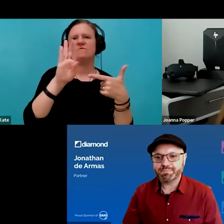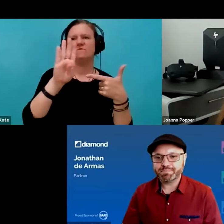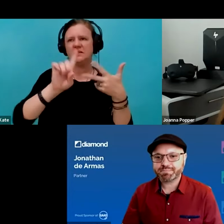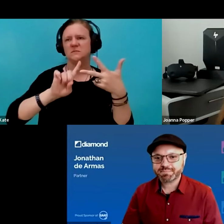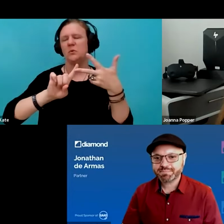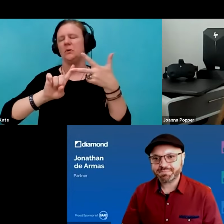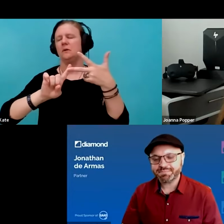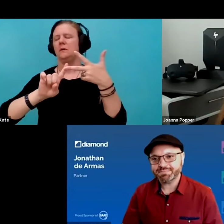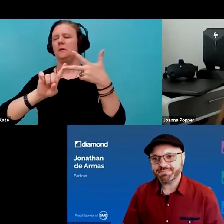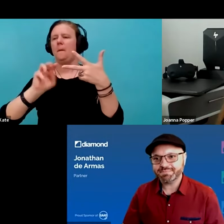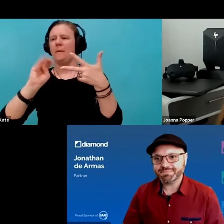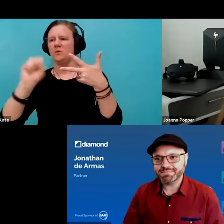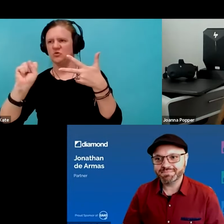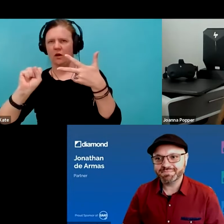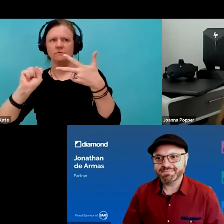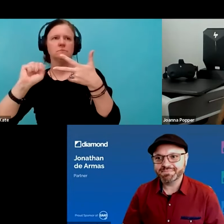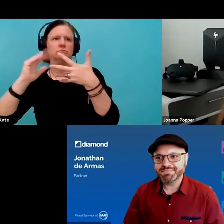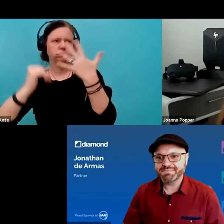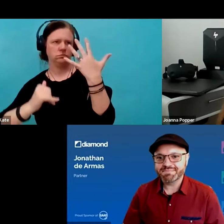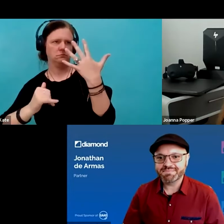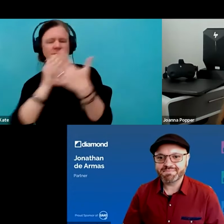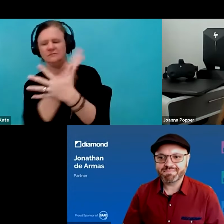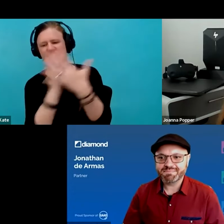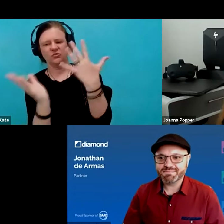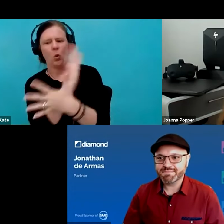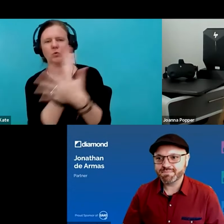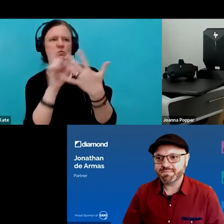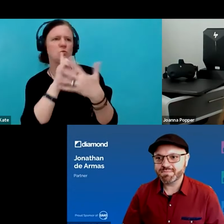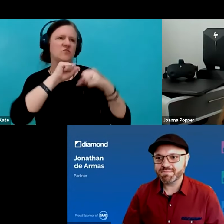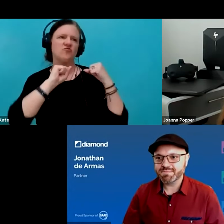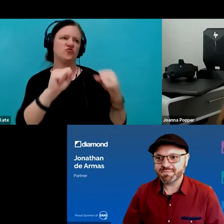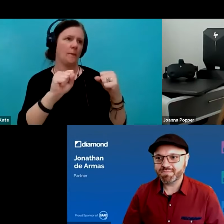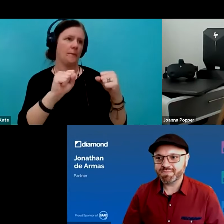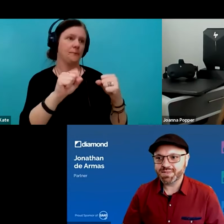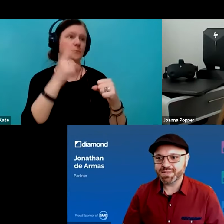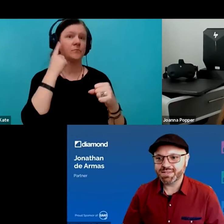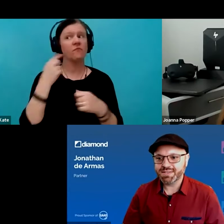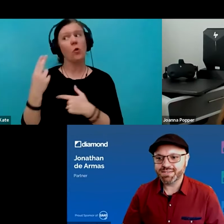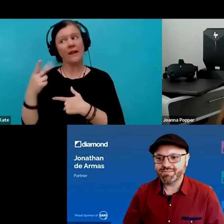Chadwick Turner: There will be other companies that show up. But those are going to be some of the strongest now with regards to HP. The reason why